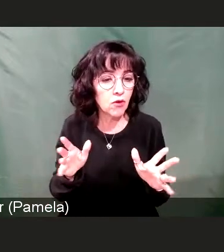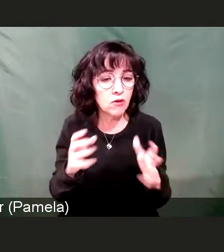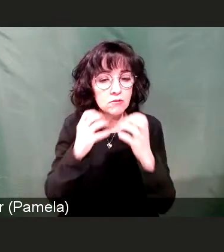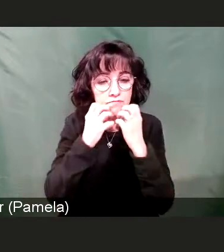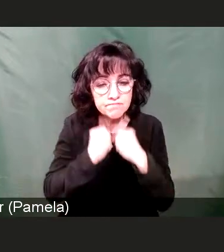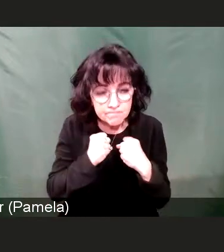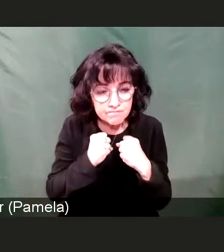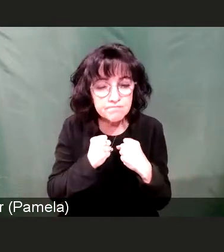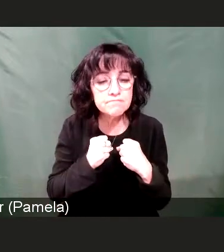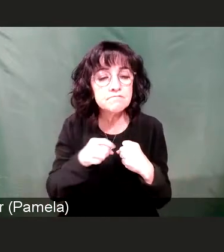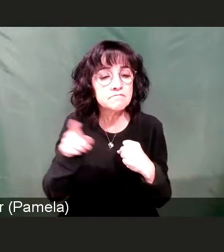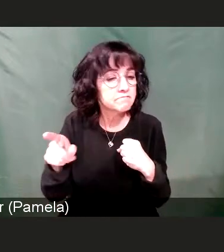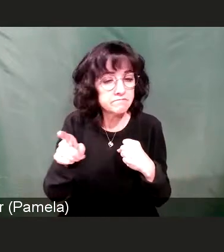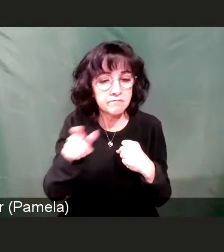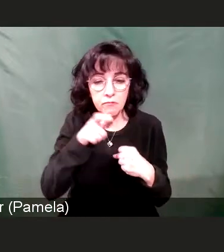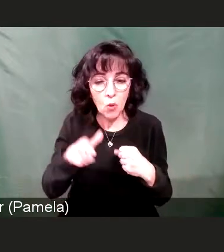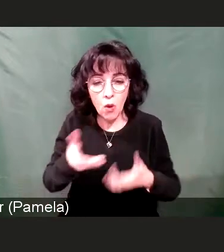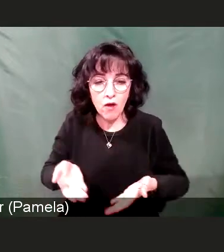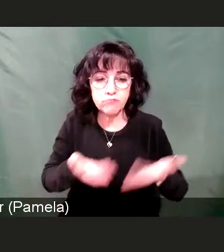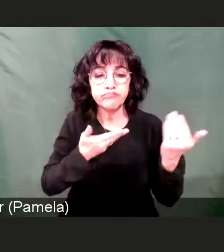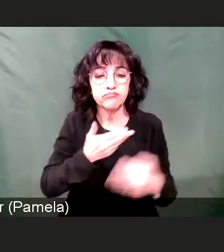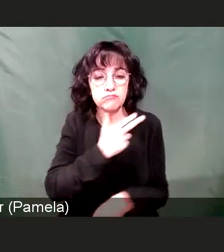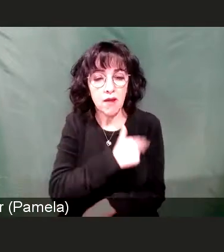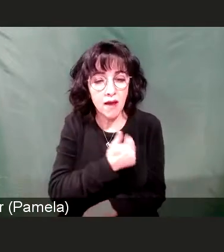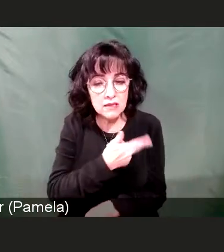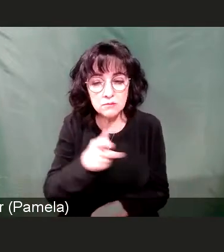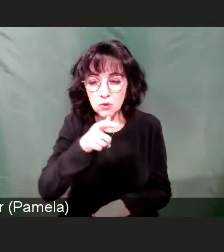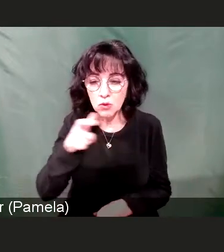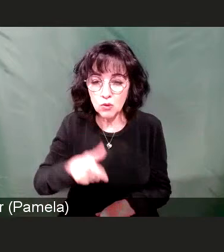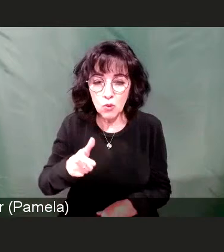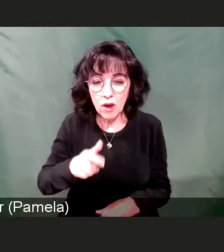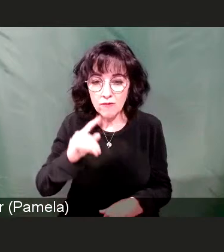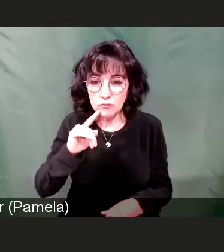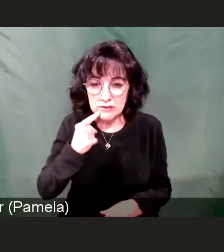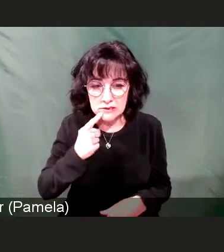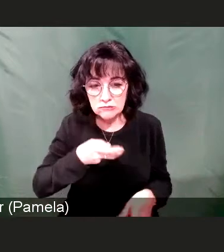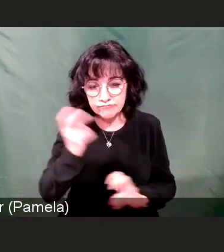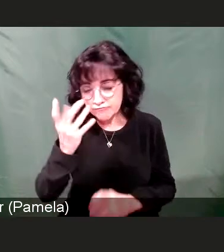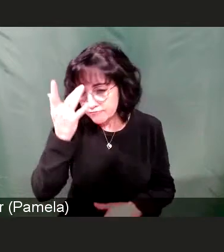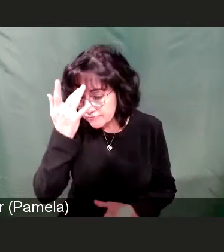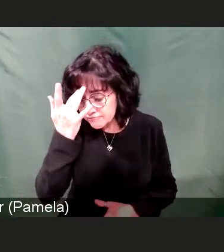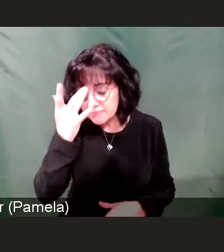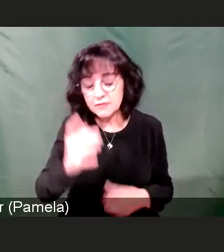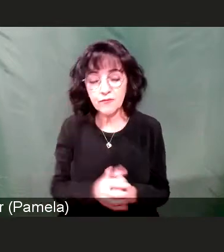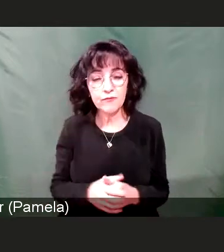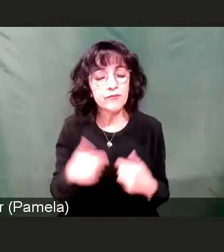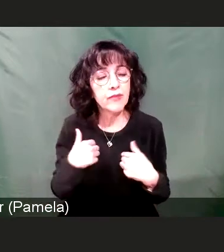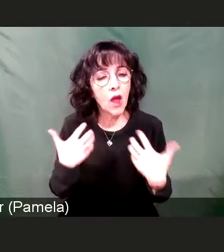that you provide me tonight so I can give you some updates on COVID, talk to you about the vaccine